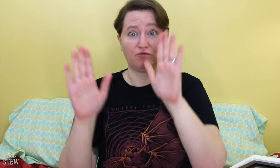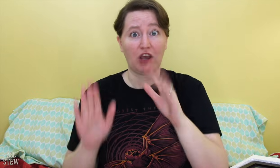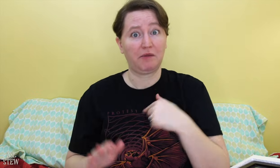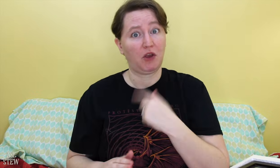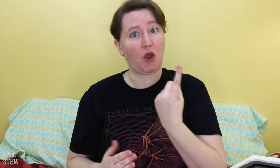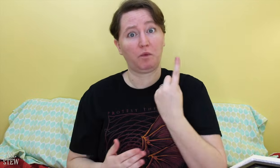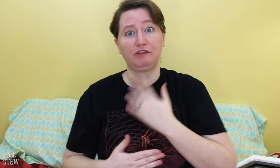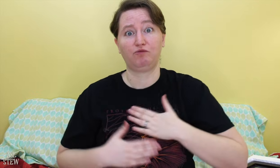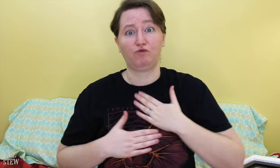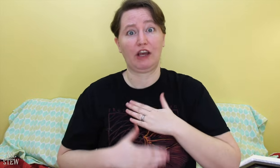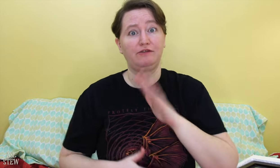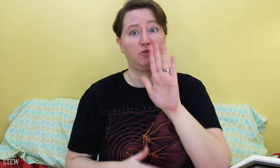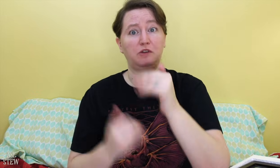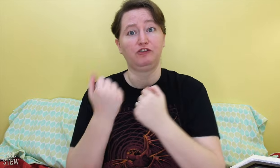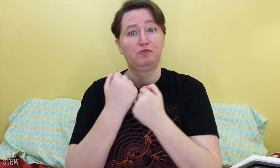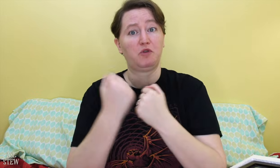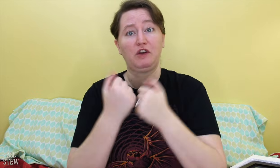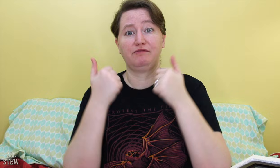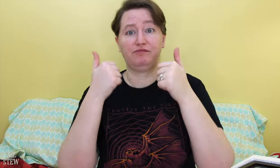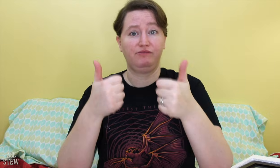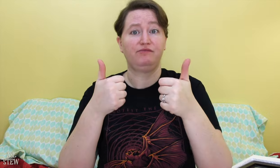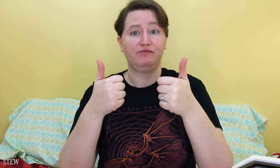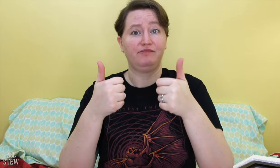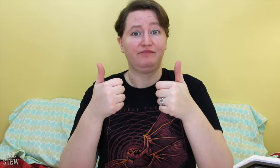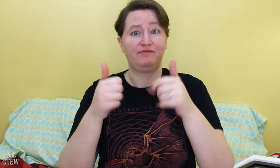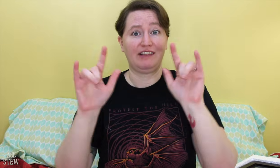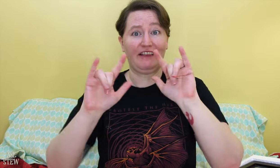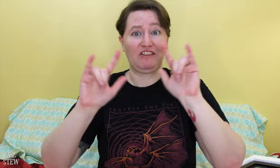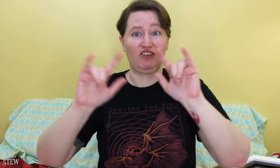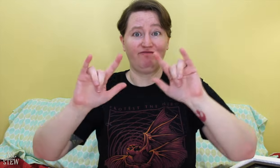and give us some support. That would be great! We always appreciate your support.